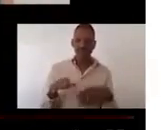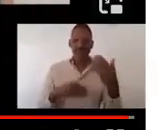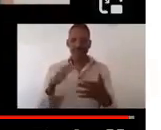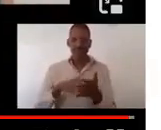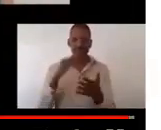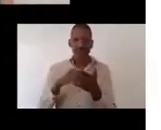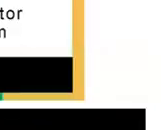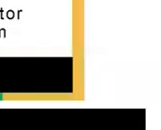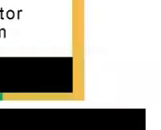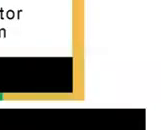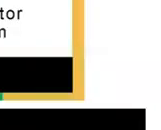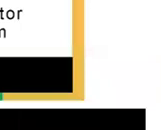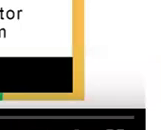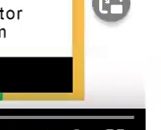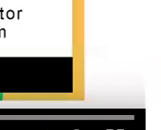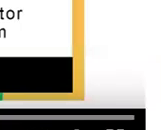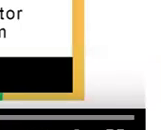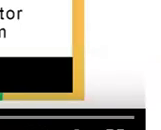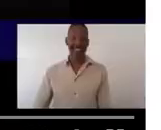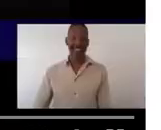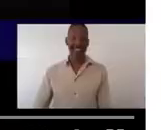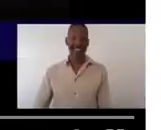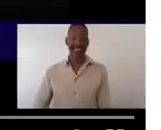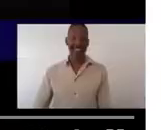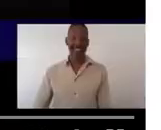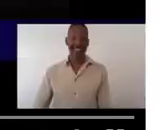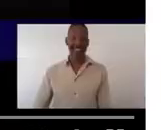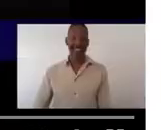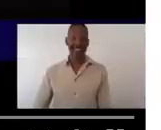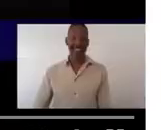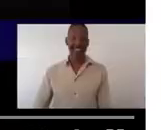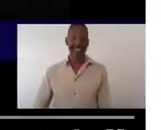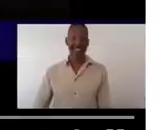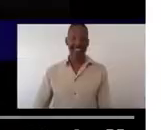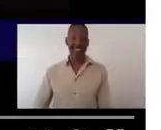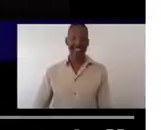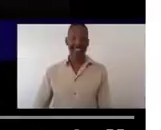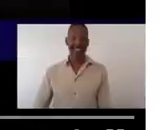We have here in Baltimore for. Hi, my name is Sadie.